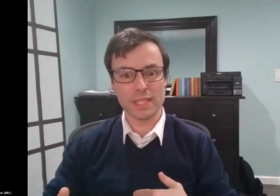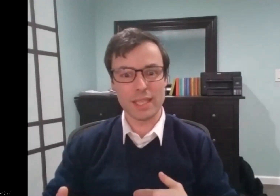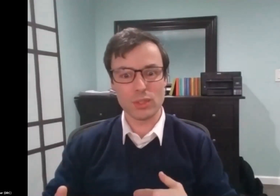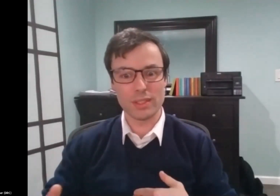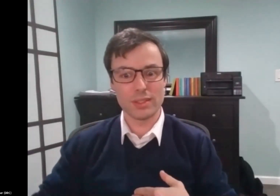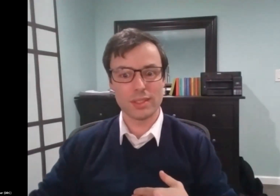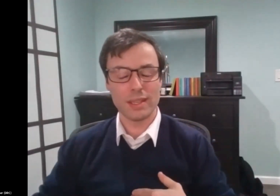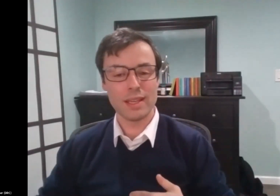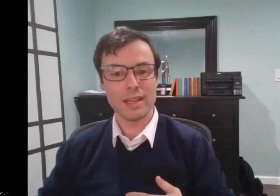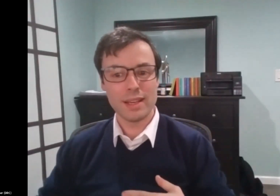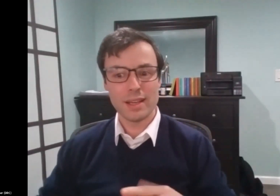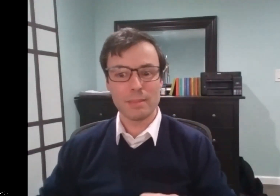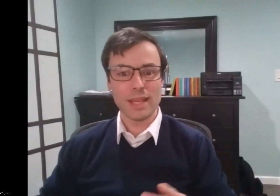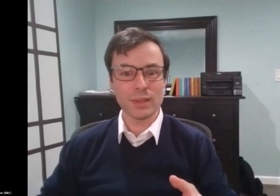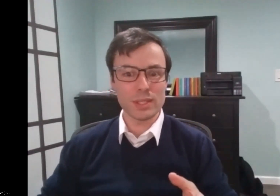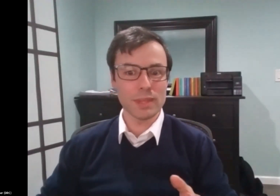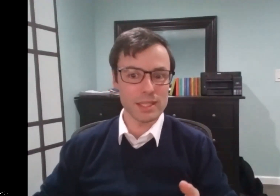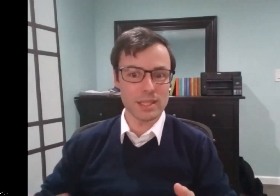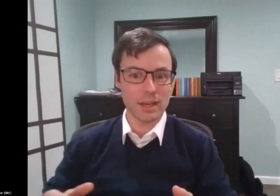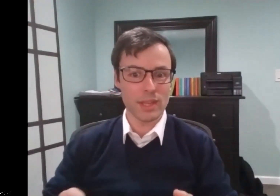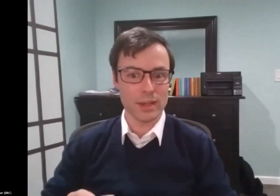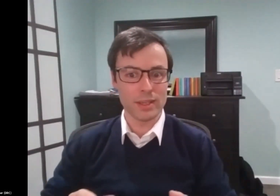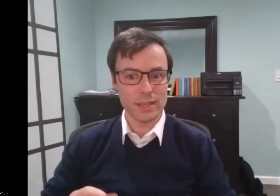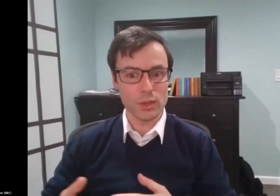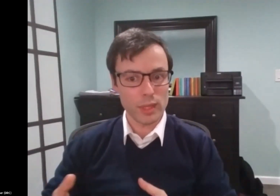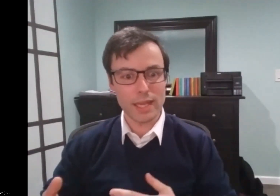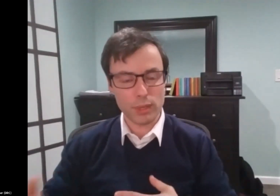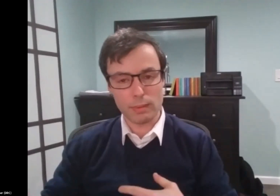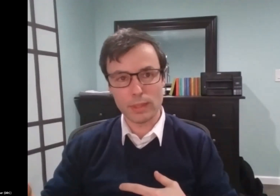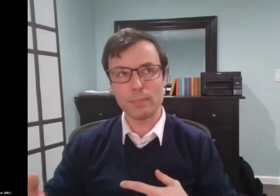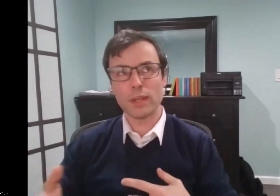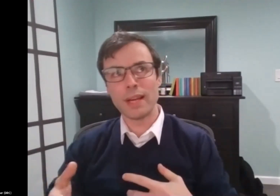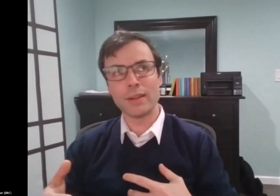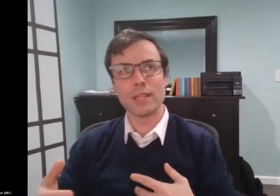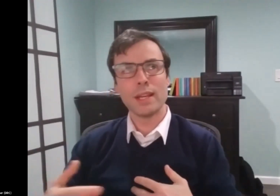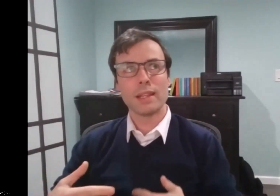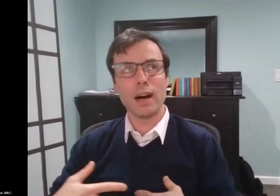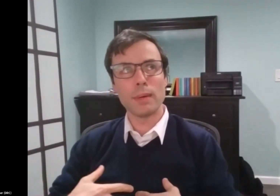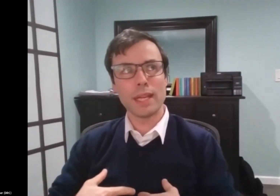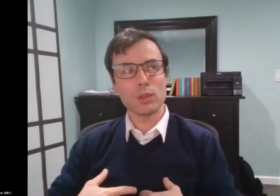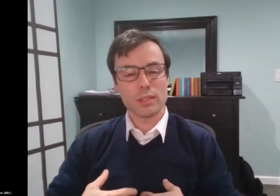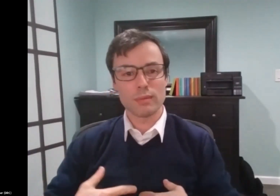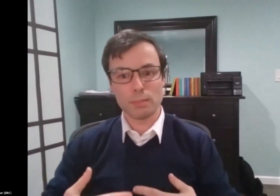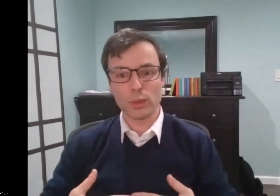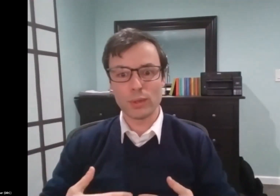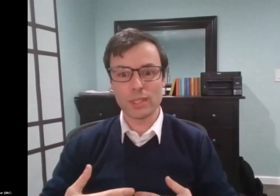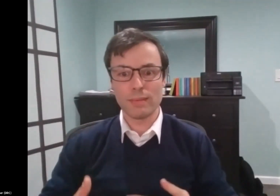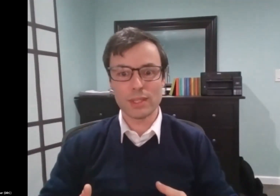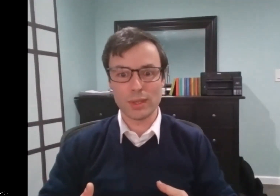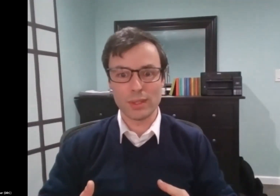little bit. Again there is no discussion of application of non-discrimination laws to hospital visitations. And